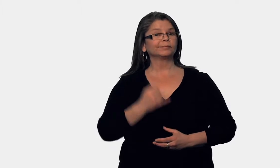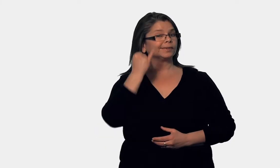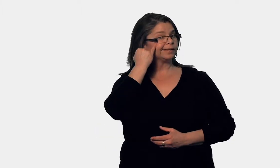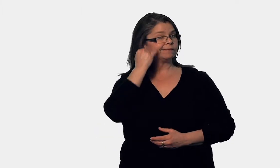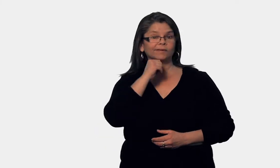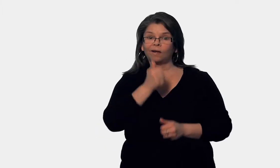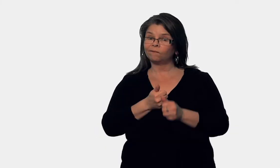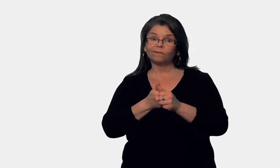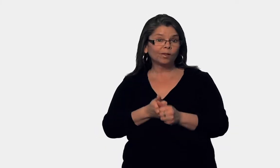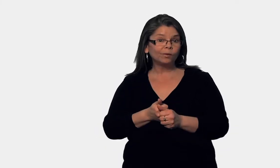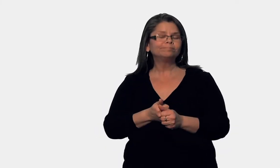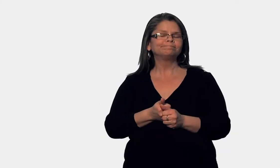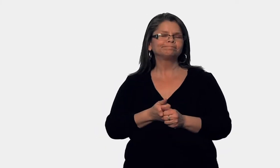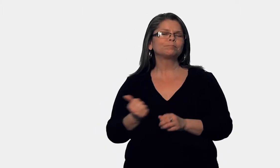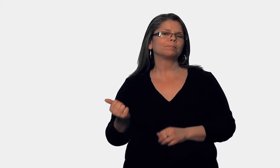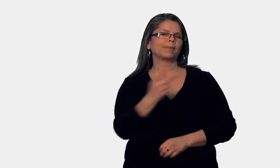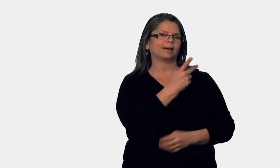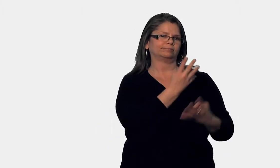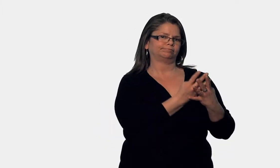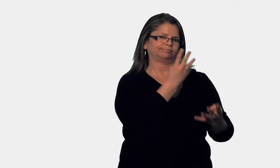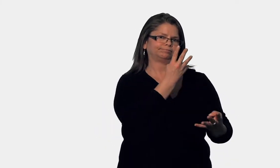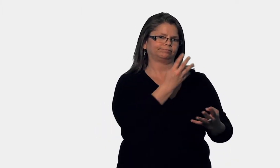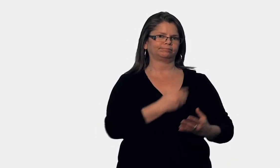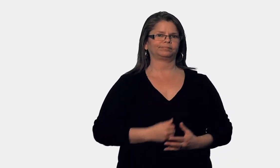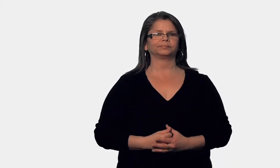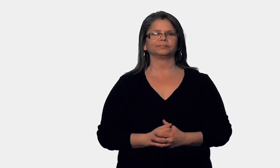or he or she will go to jail.